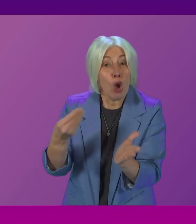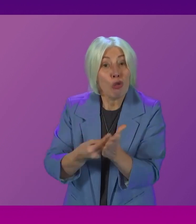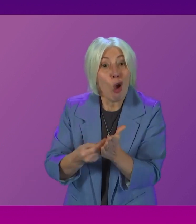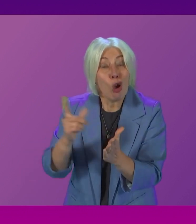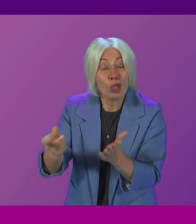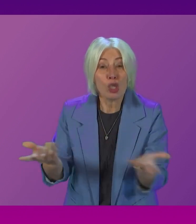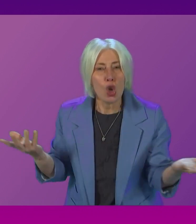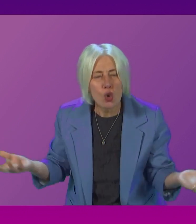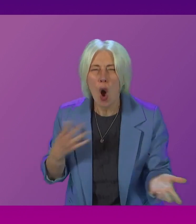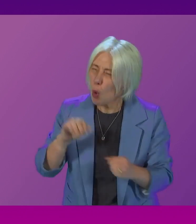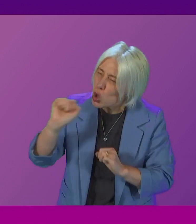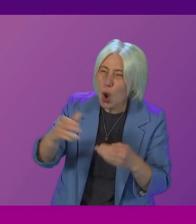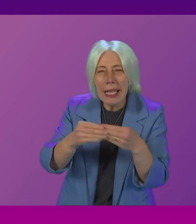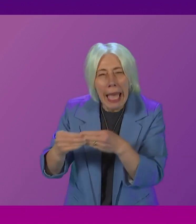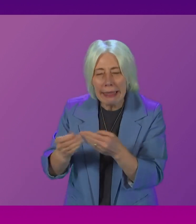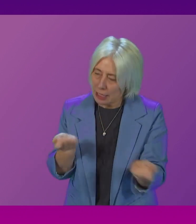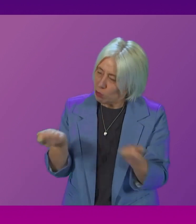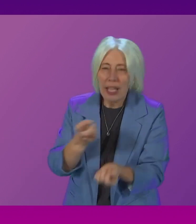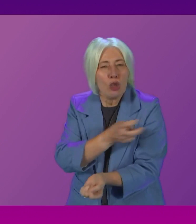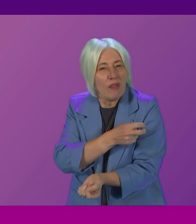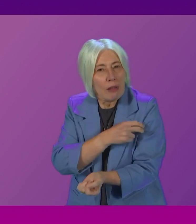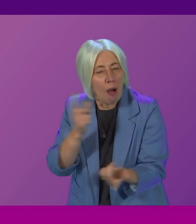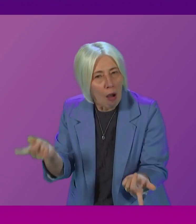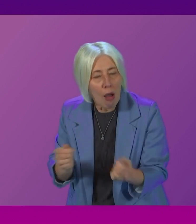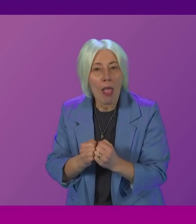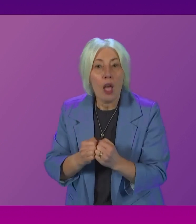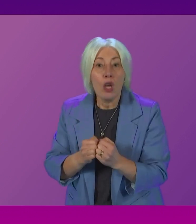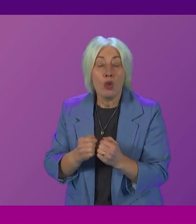I therefore seek your guidance, Presiding Officer. I believe that if we commence the following debate